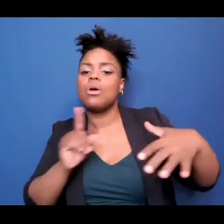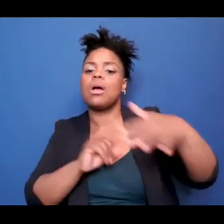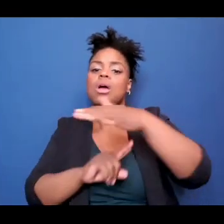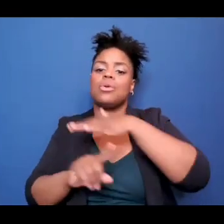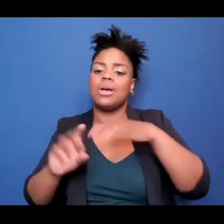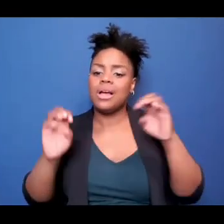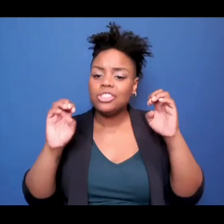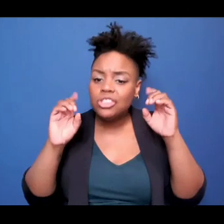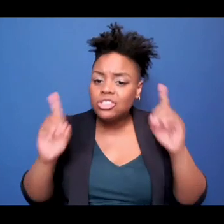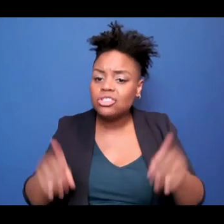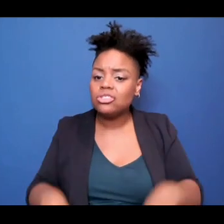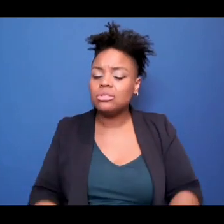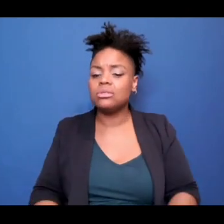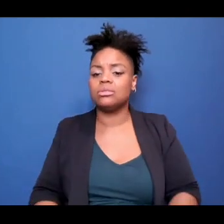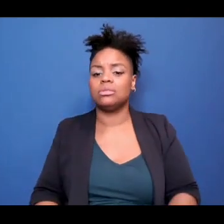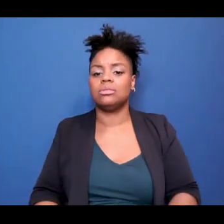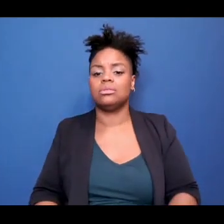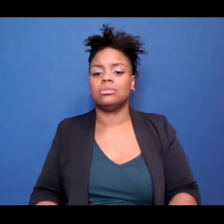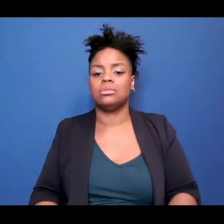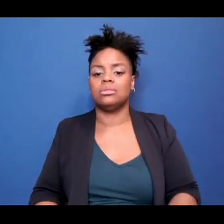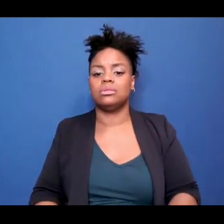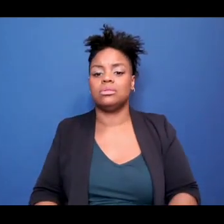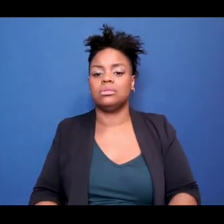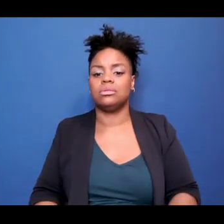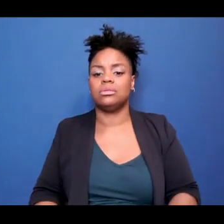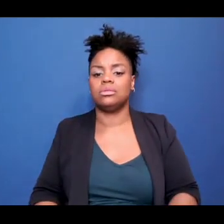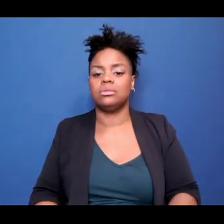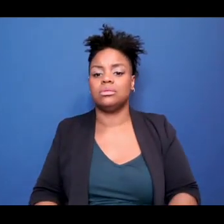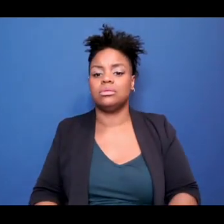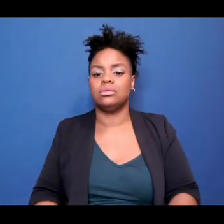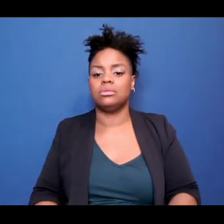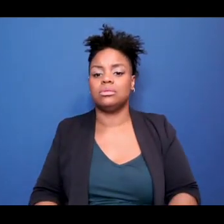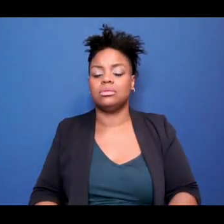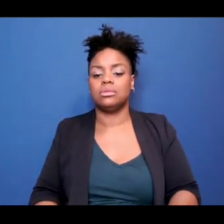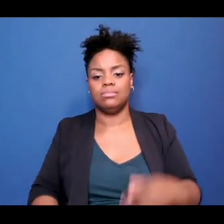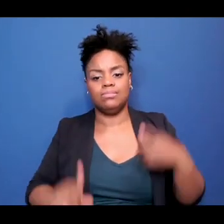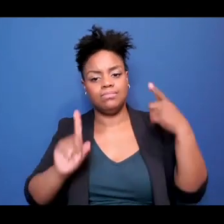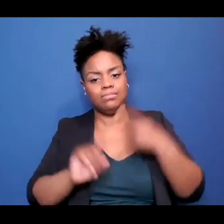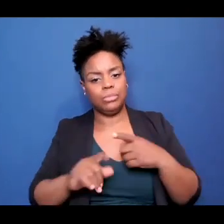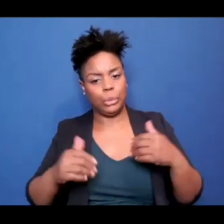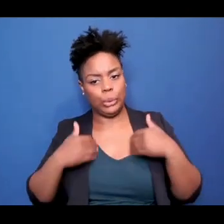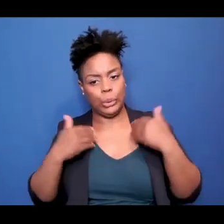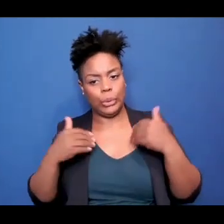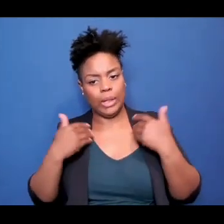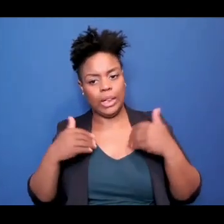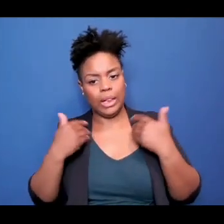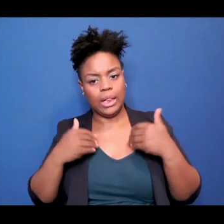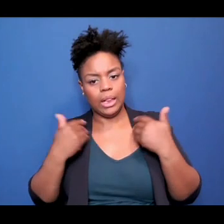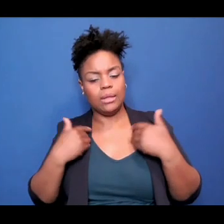AROUND EDUCATION WILL PROBABLY BE AROUND PRINT OR FOCUSED ON